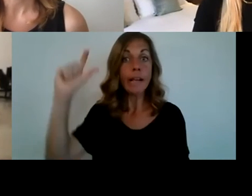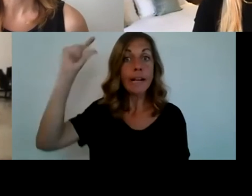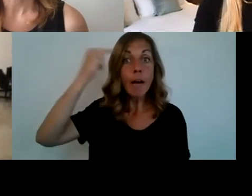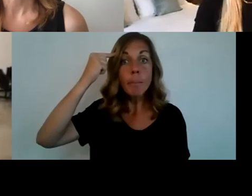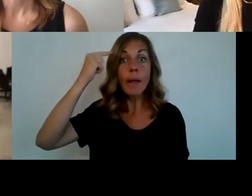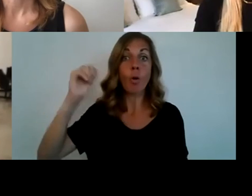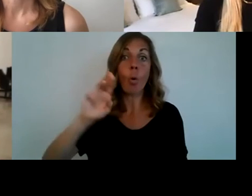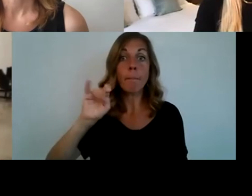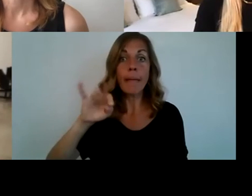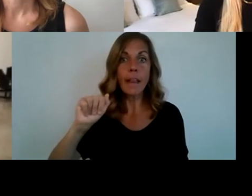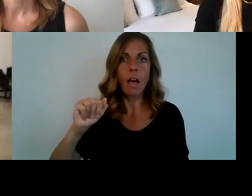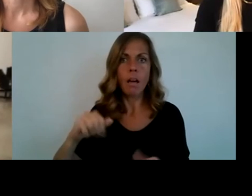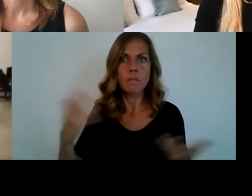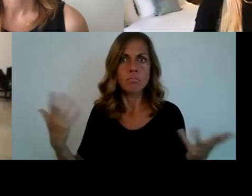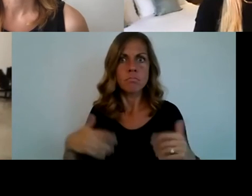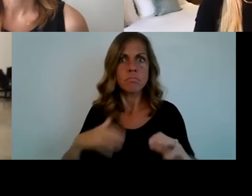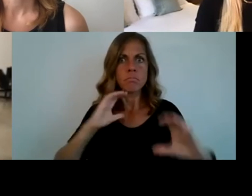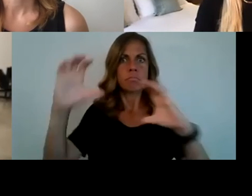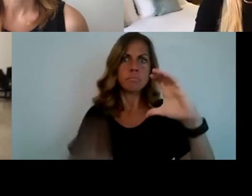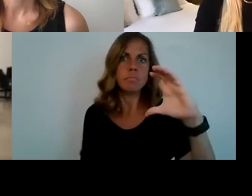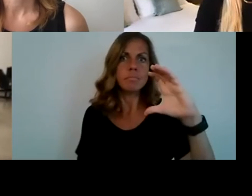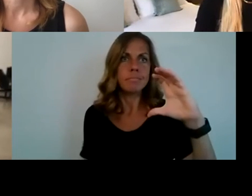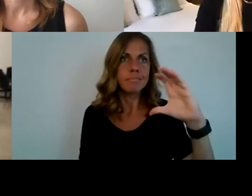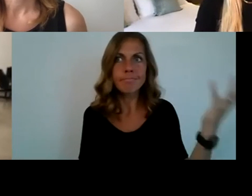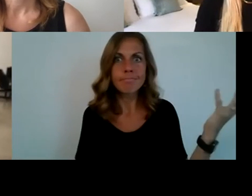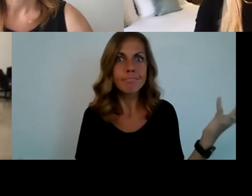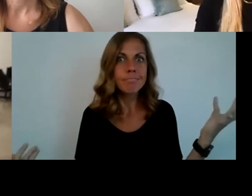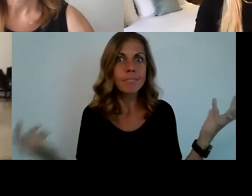with sort of alerting us in this country to the risks that COVID 19 faced. And I feel